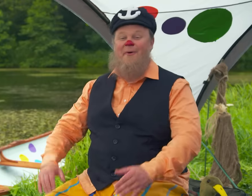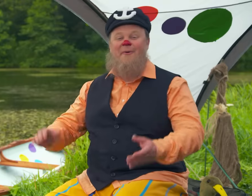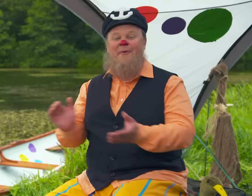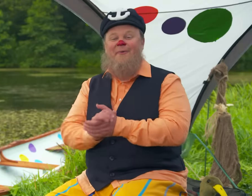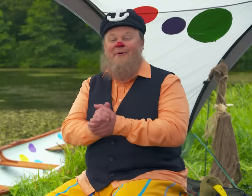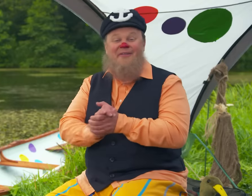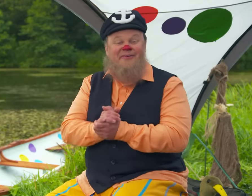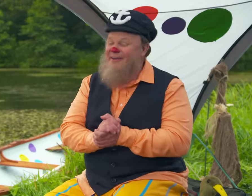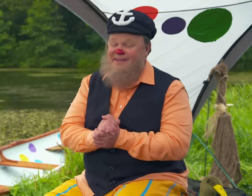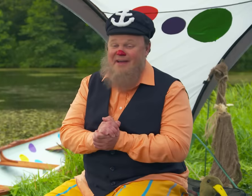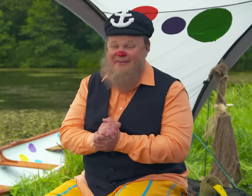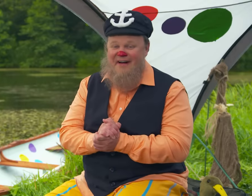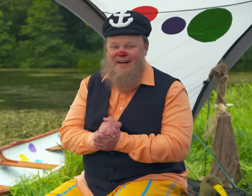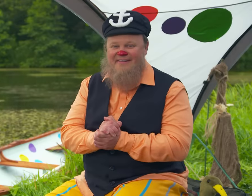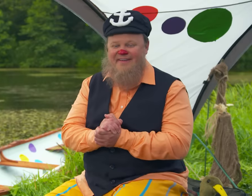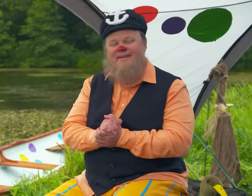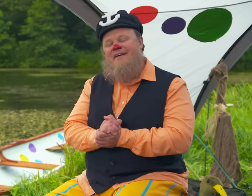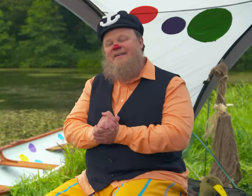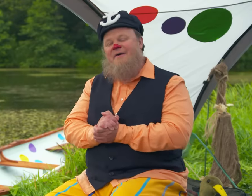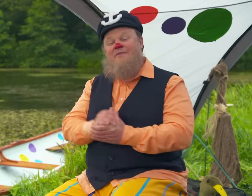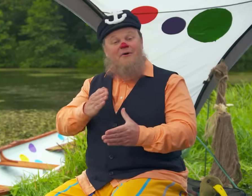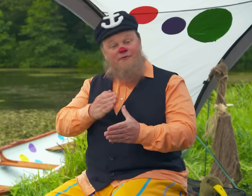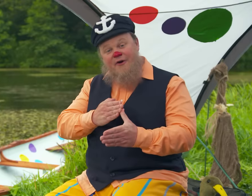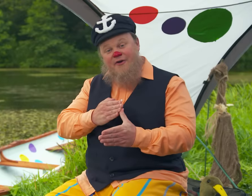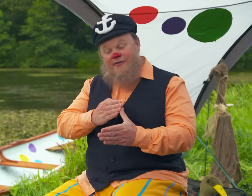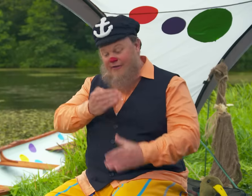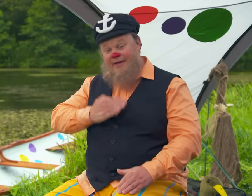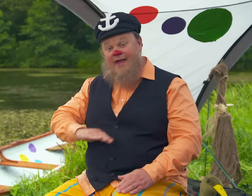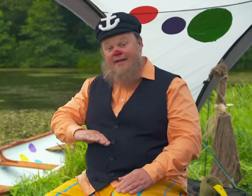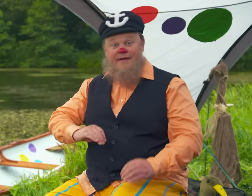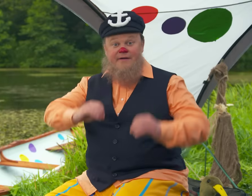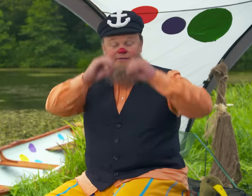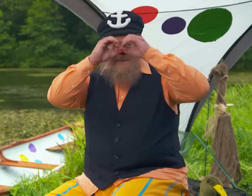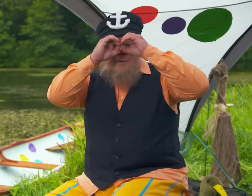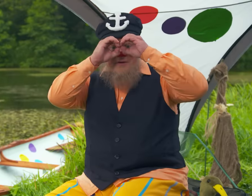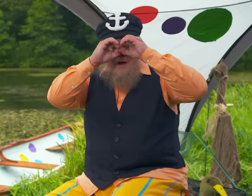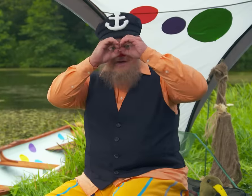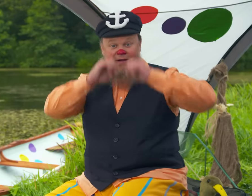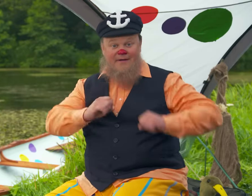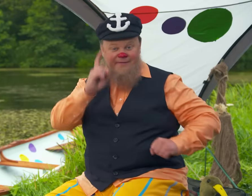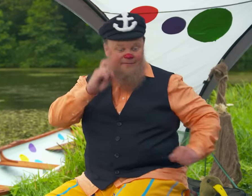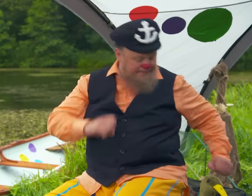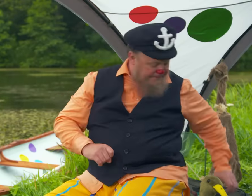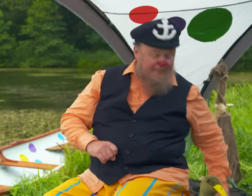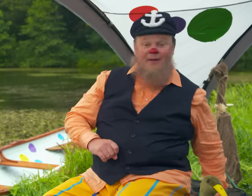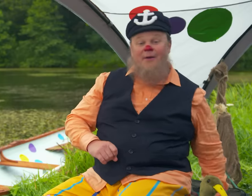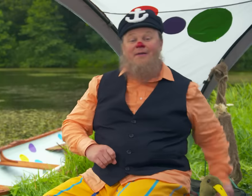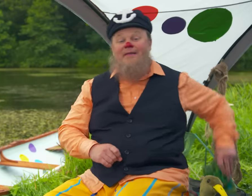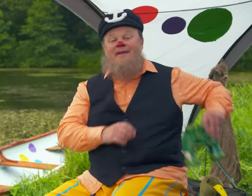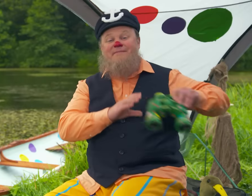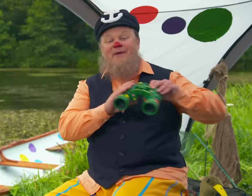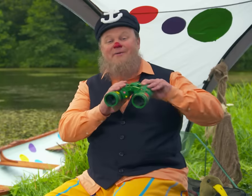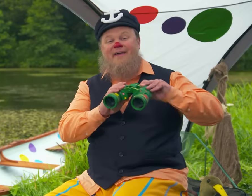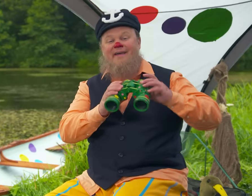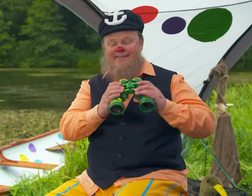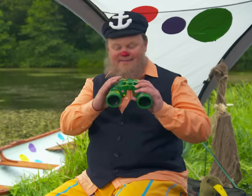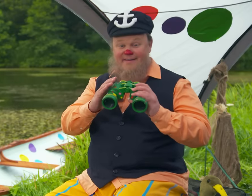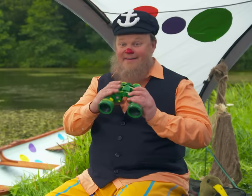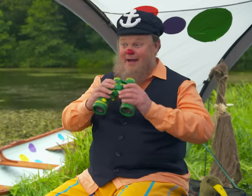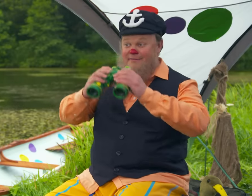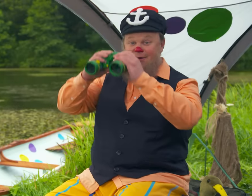oh i thought you'd never ask now first you need some binoculars like these beauties have a look